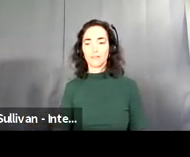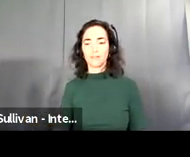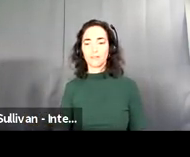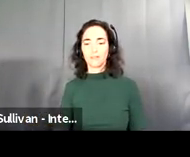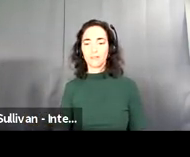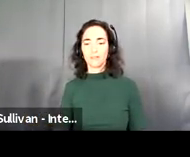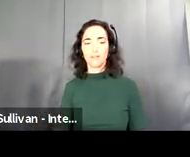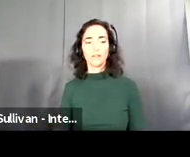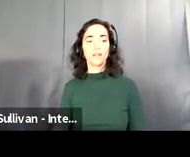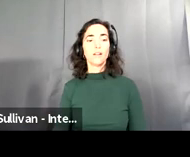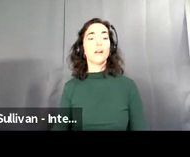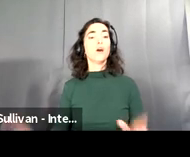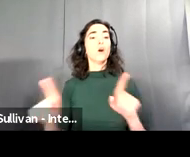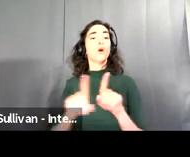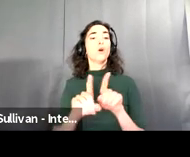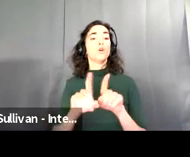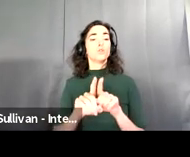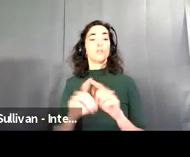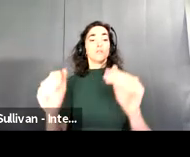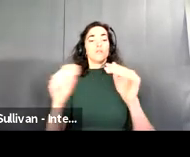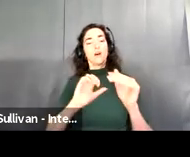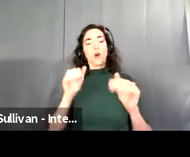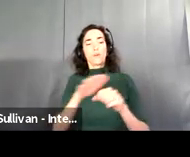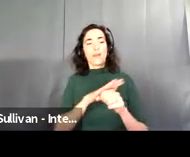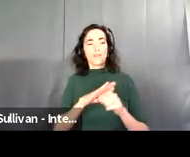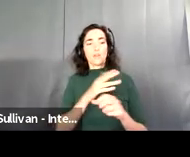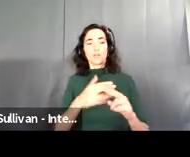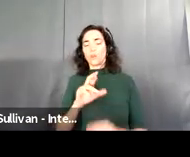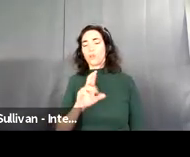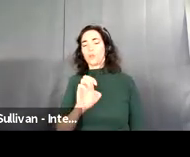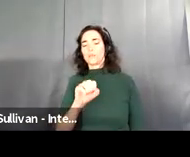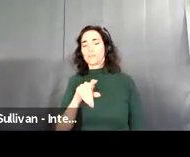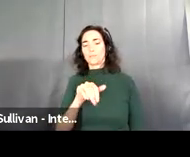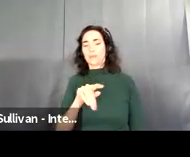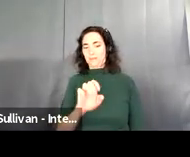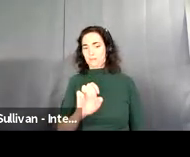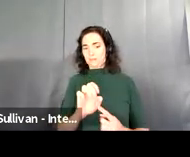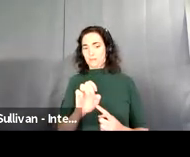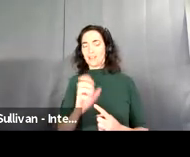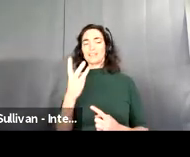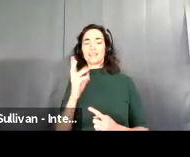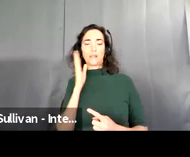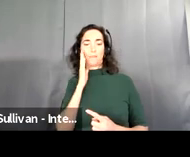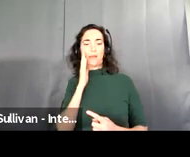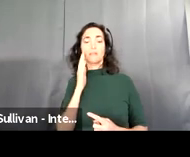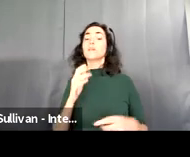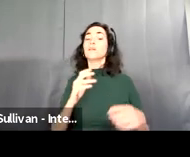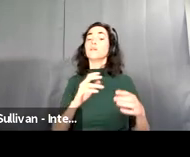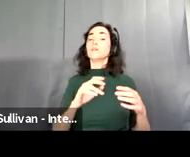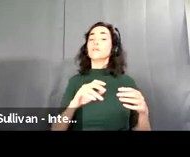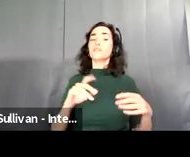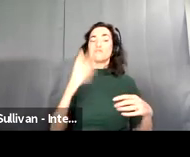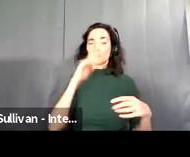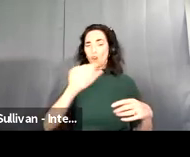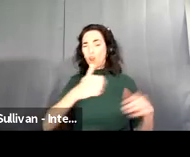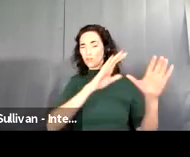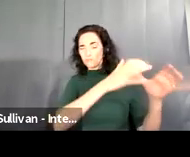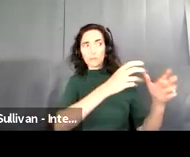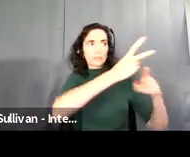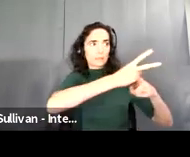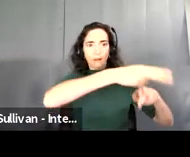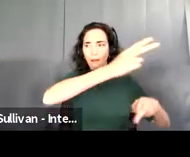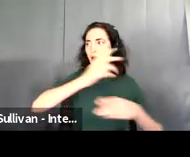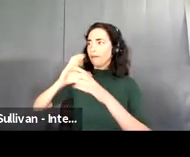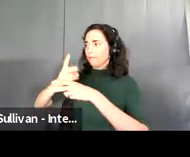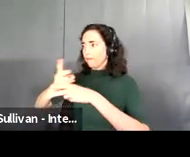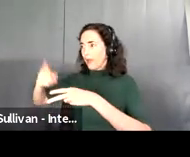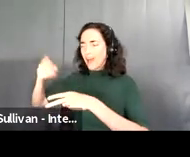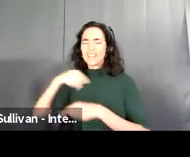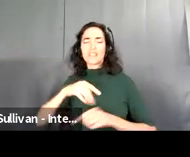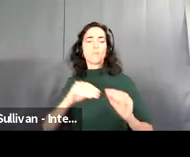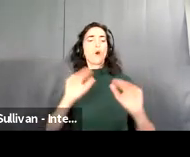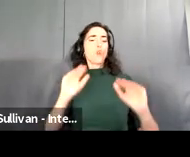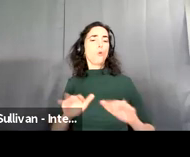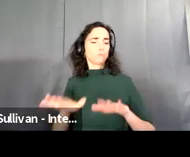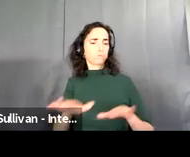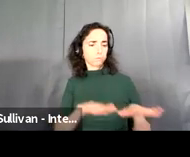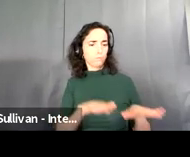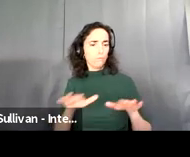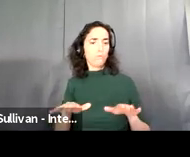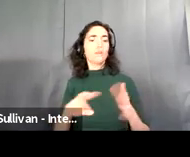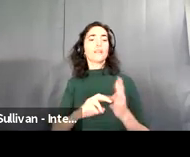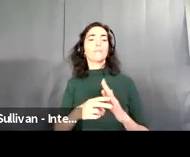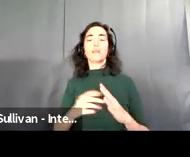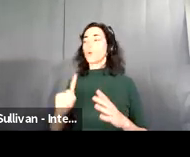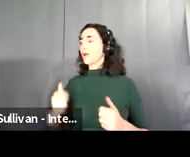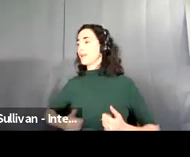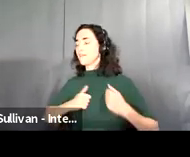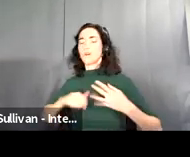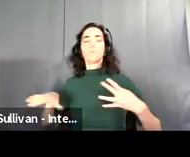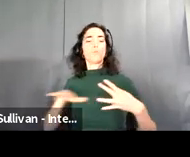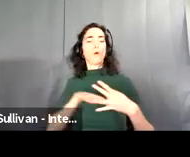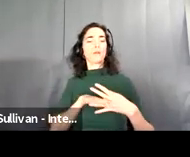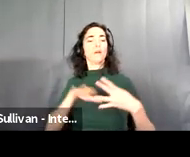And we also have a 16 bed center based respite unit so our respite unit is our lowest level of care at the facility. We, on this unit individuals will go over there, so they have some type of risk away from their living situation.